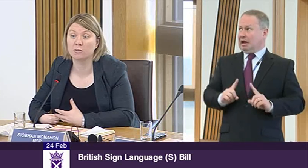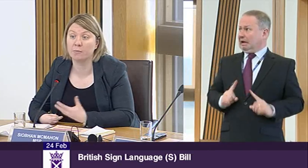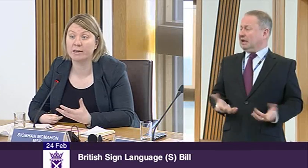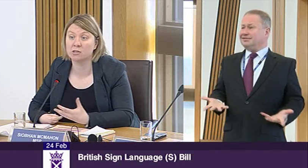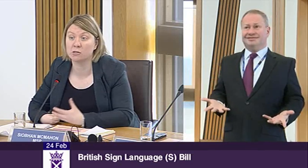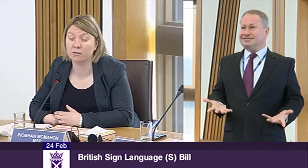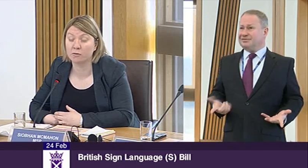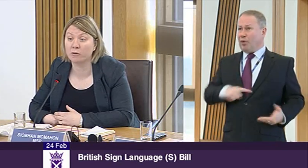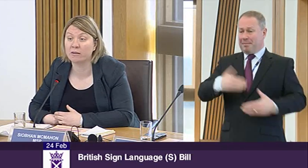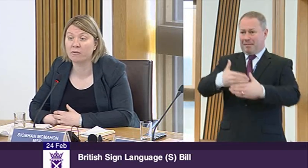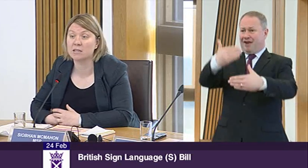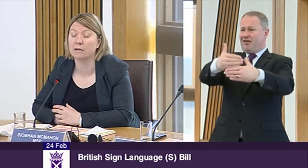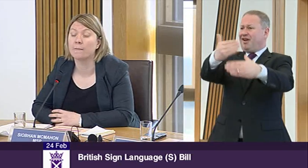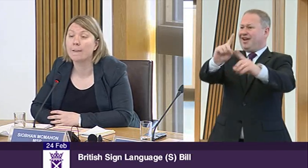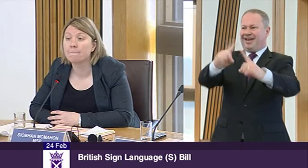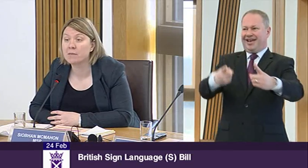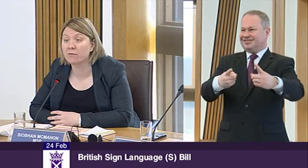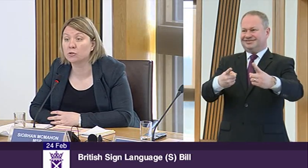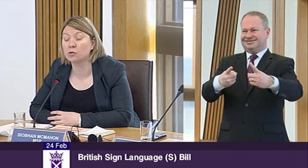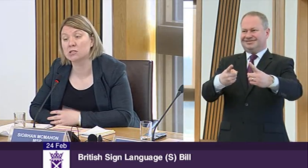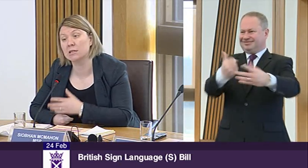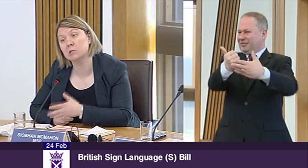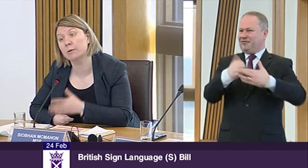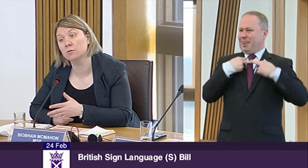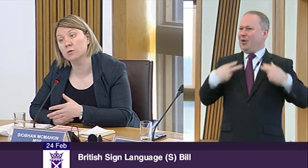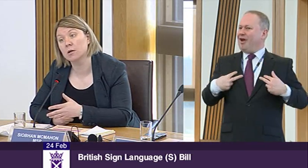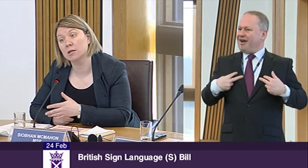not able to do so given the barriers that they already face.